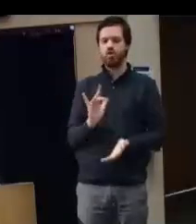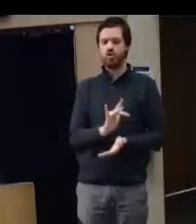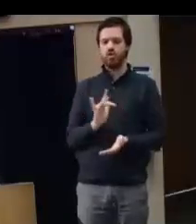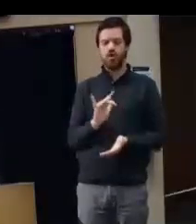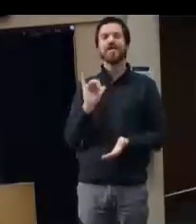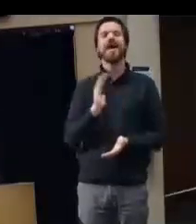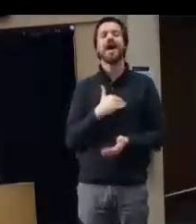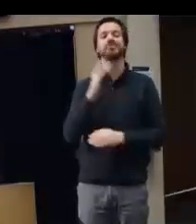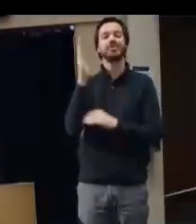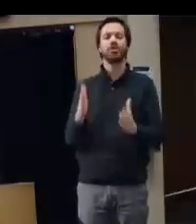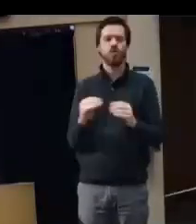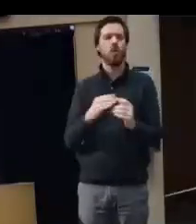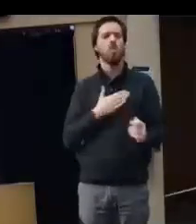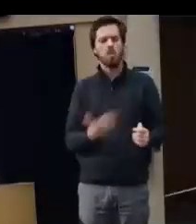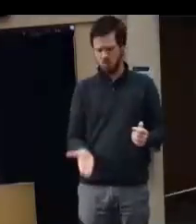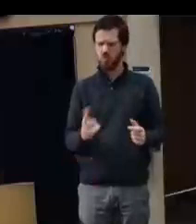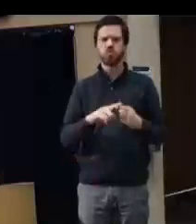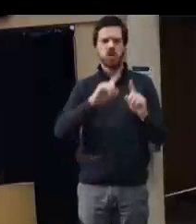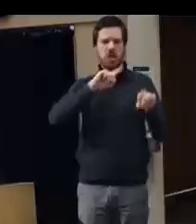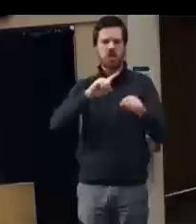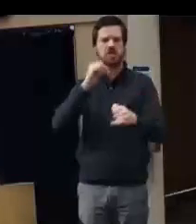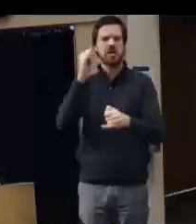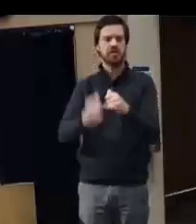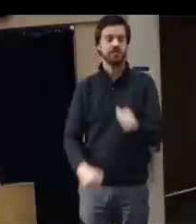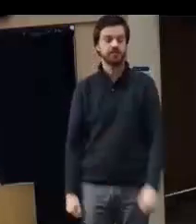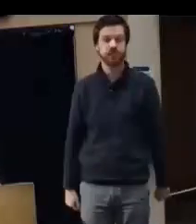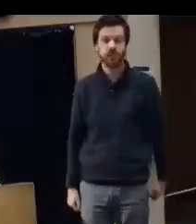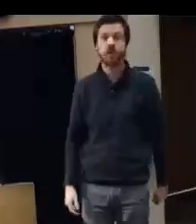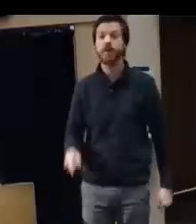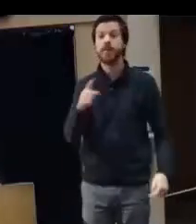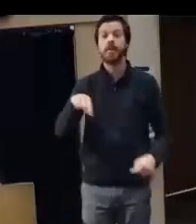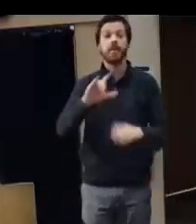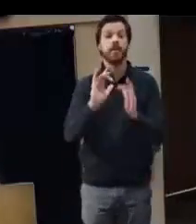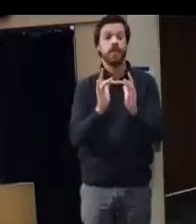than happy to answer those at the conclusion both for those of you online as well as those of you